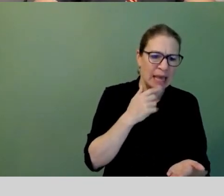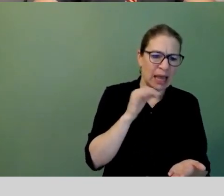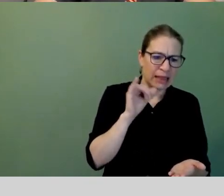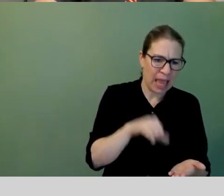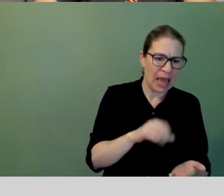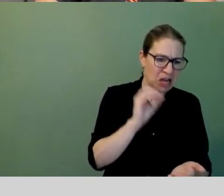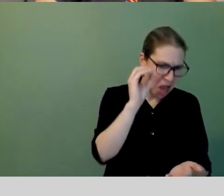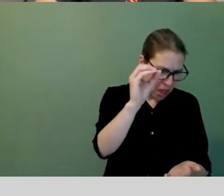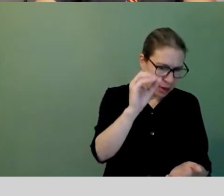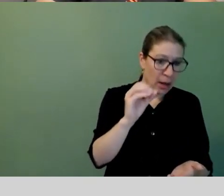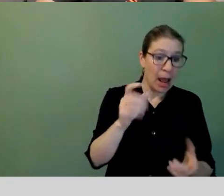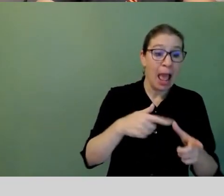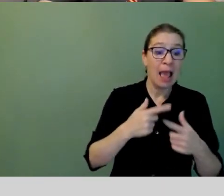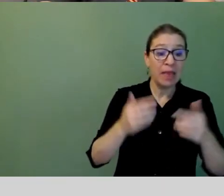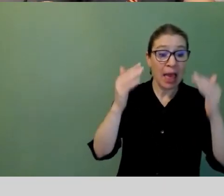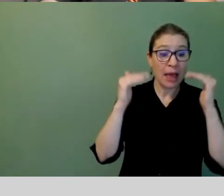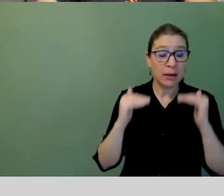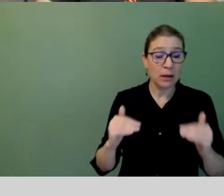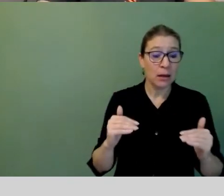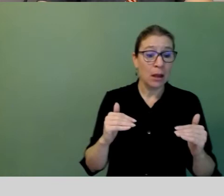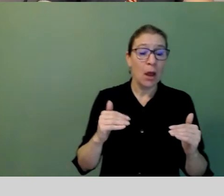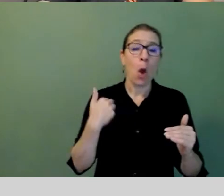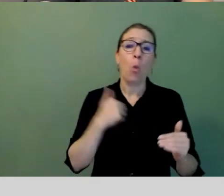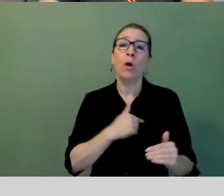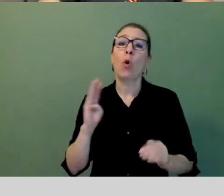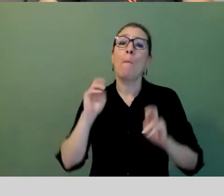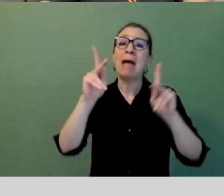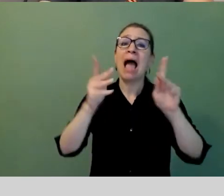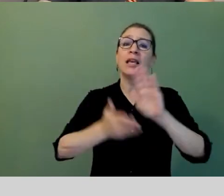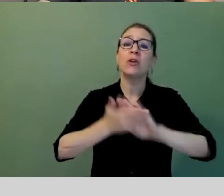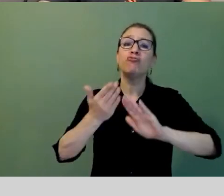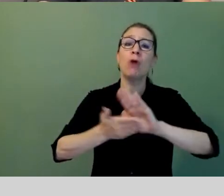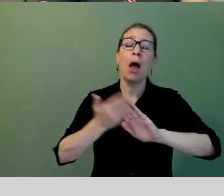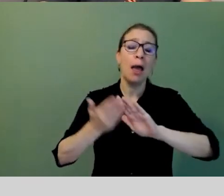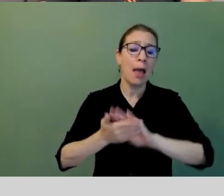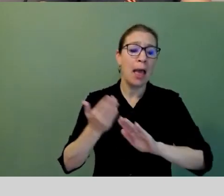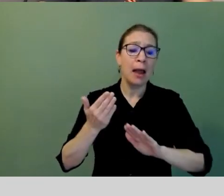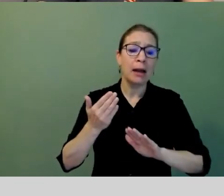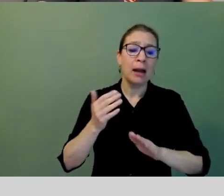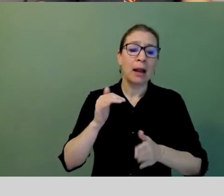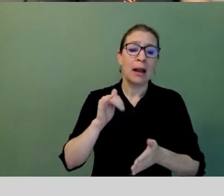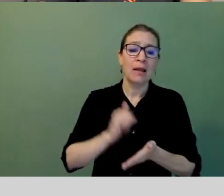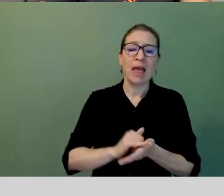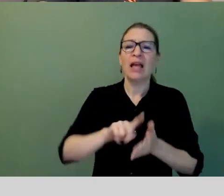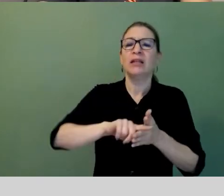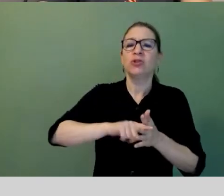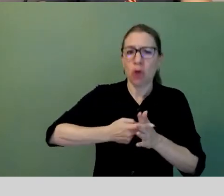The rest of the part, mypy can infer that to you. Let's go back and run the static type checker